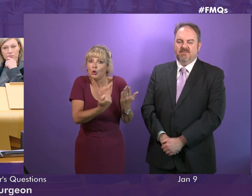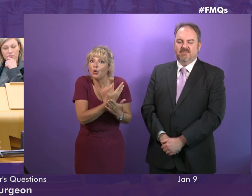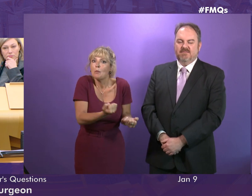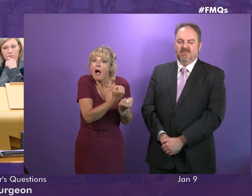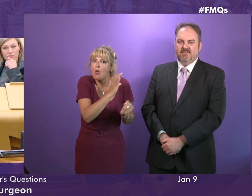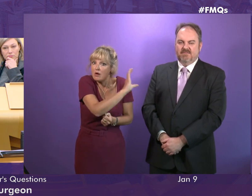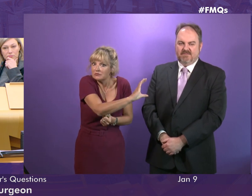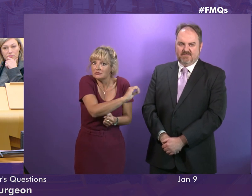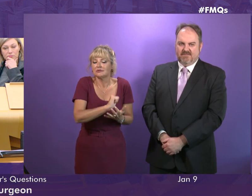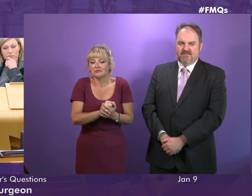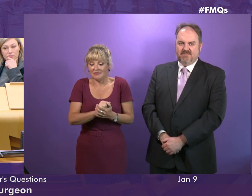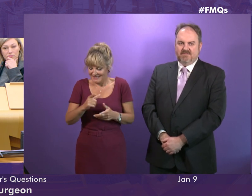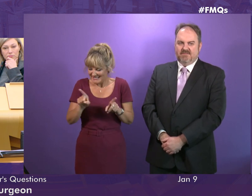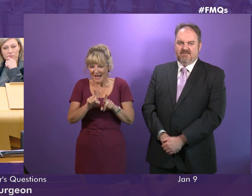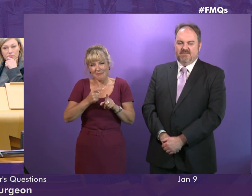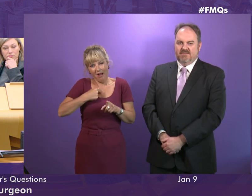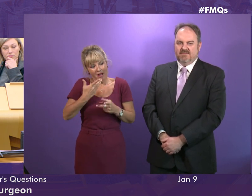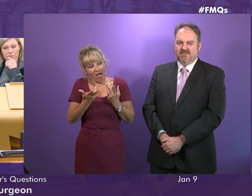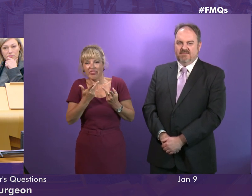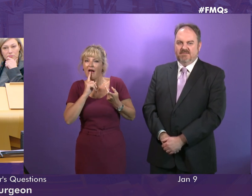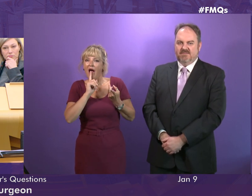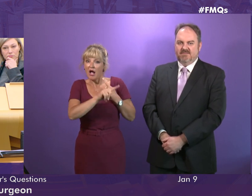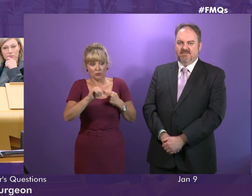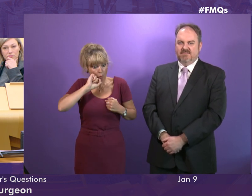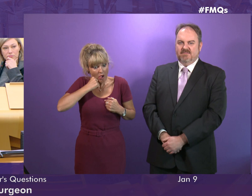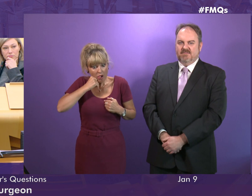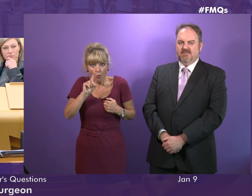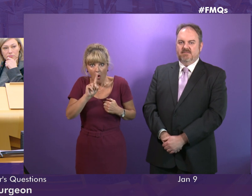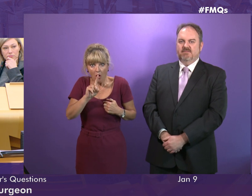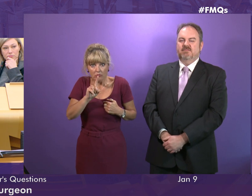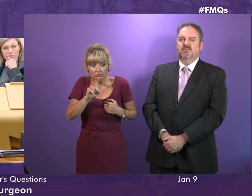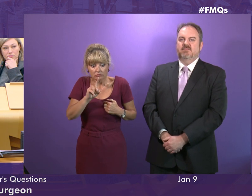that, as I mentioned in my previous answer, we will deliver transformational long-term